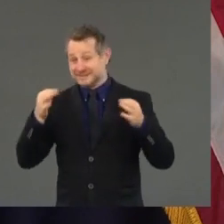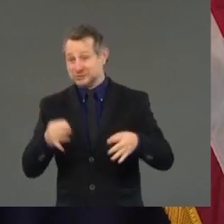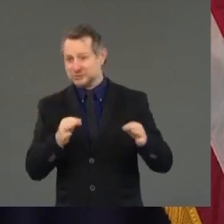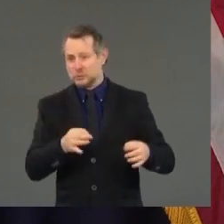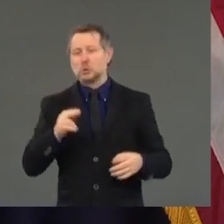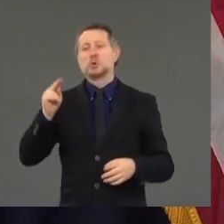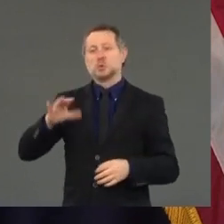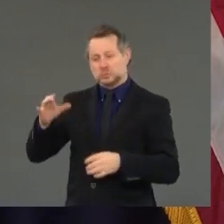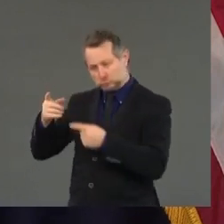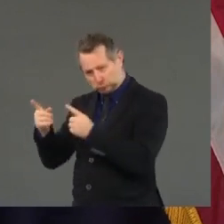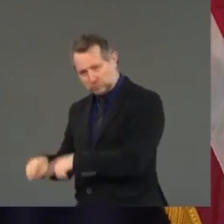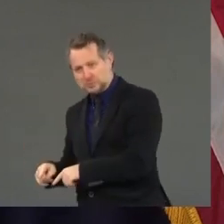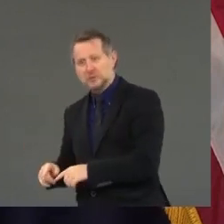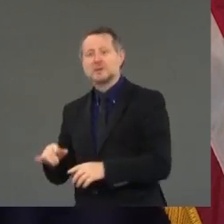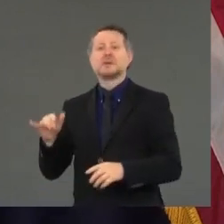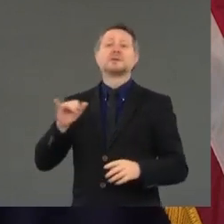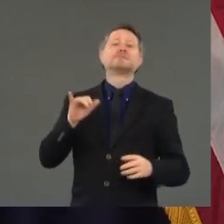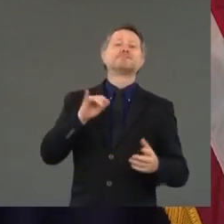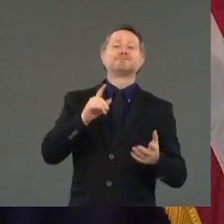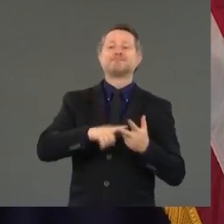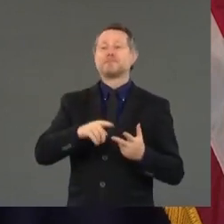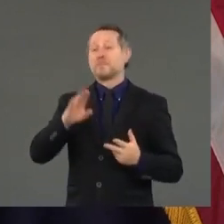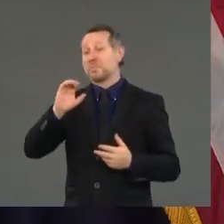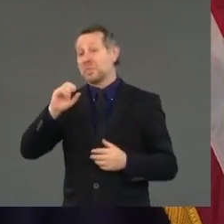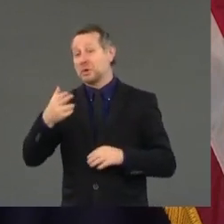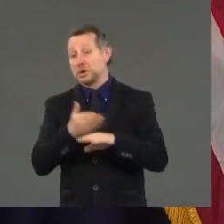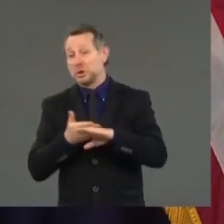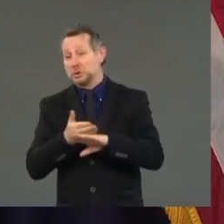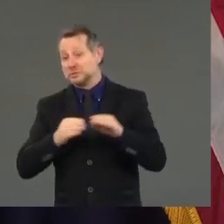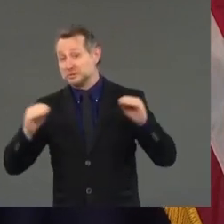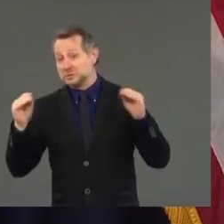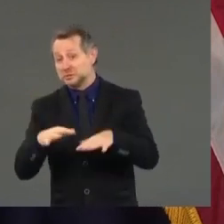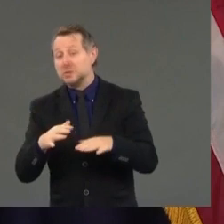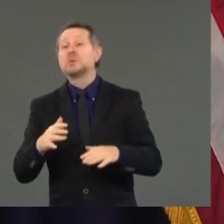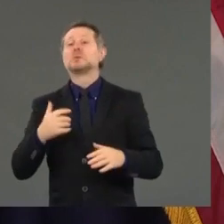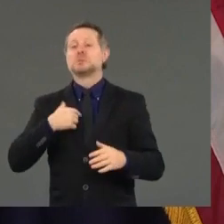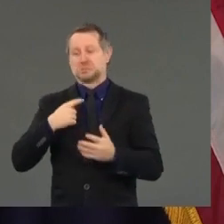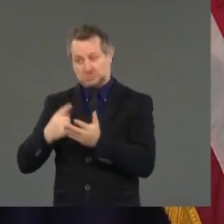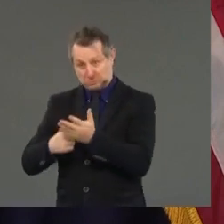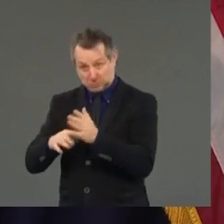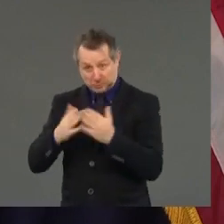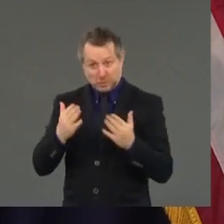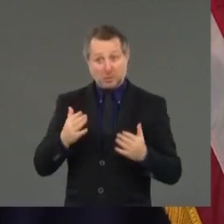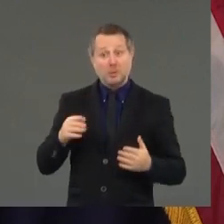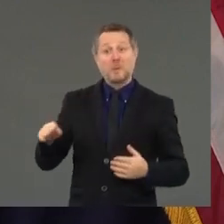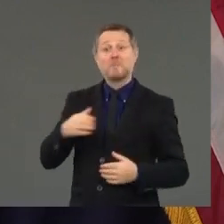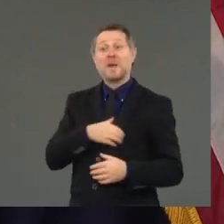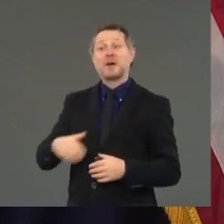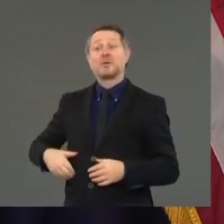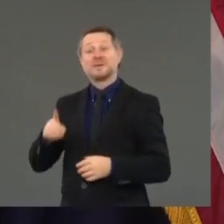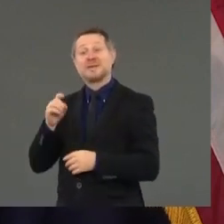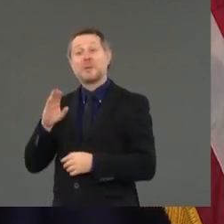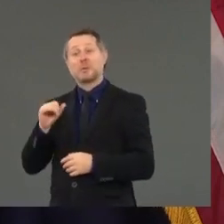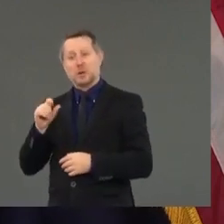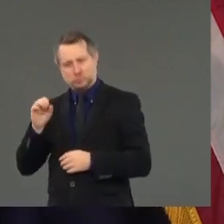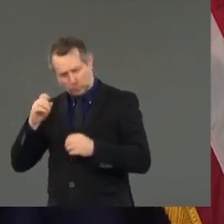WE DID THE RELIGIOUS CEREMONIES DECISION THAT THEY AGREED WITH, ON BEACHES WE WANTED TO TAKE INTO ACCOUNT THE LOCAL